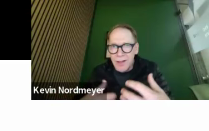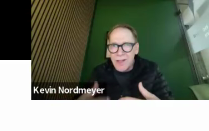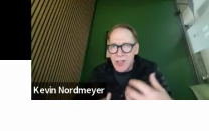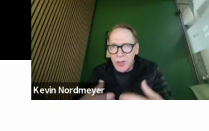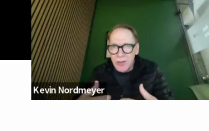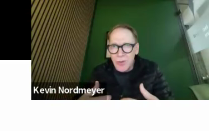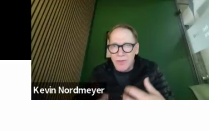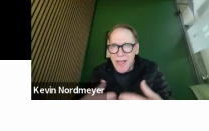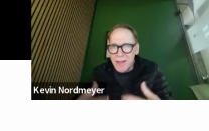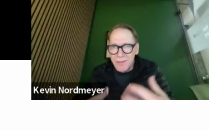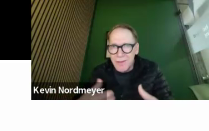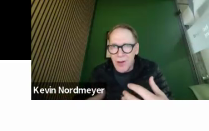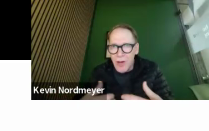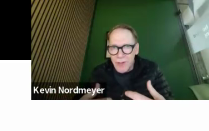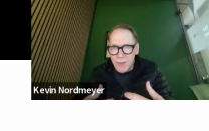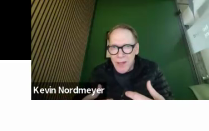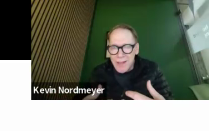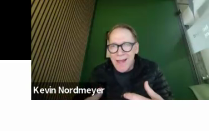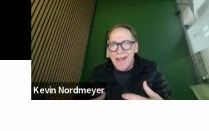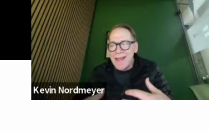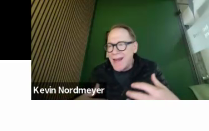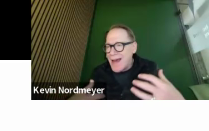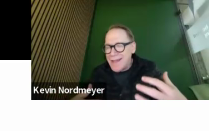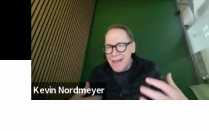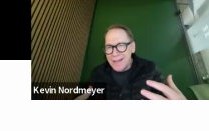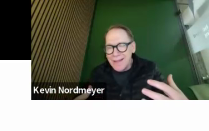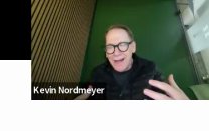an additional sort of den office space. And I can't,